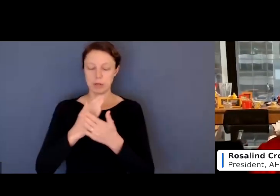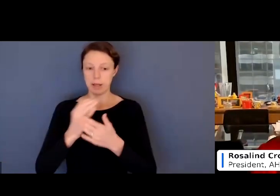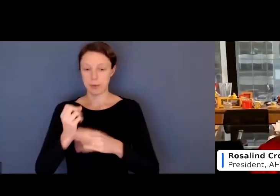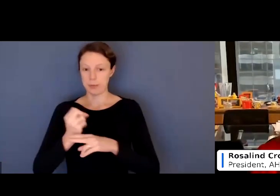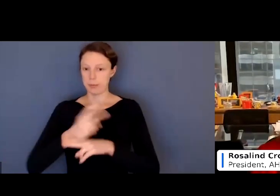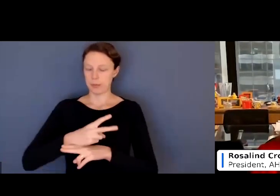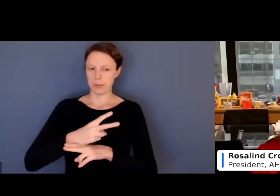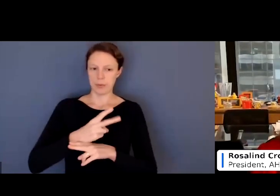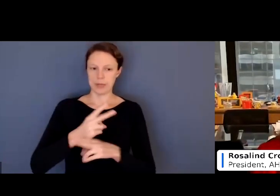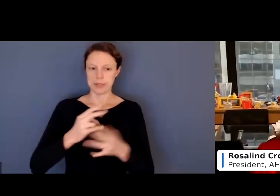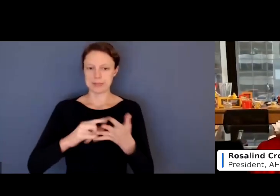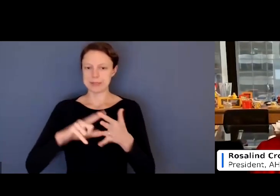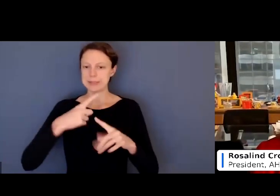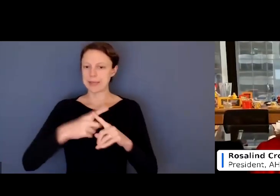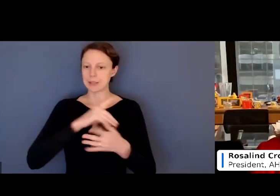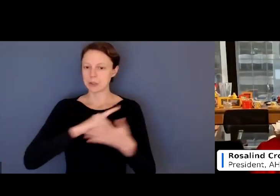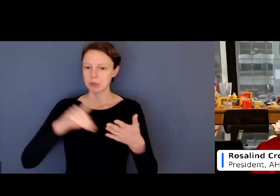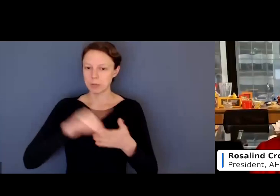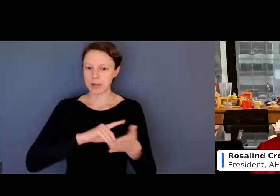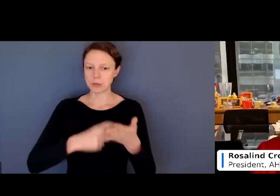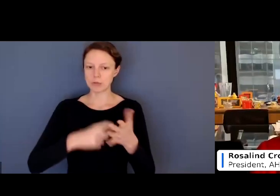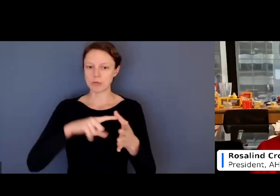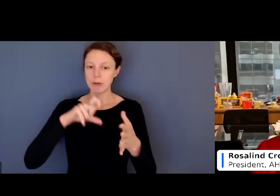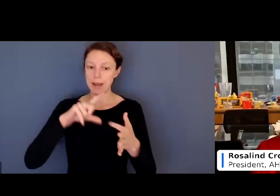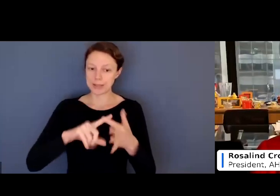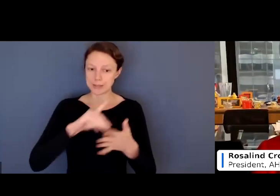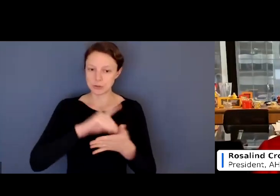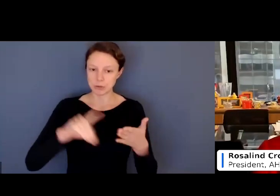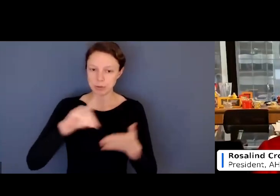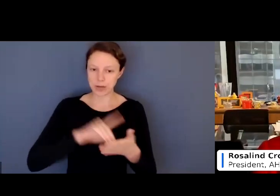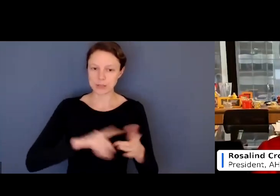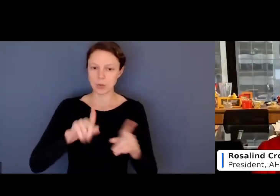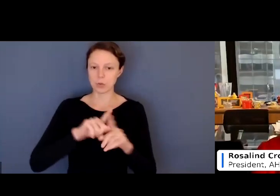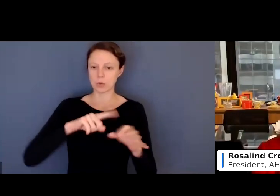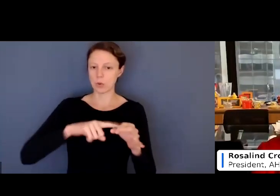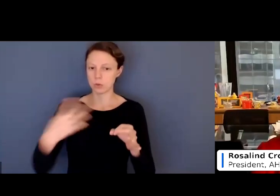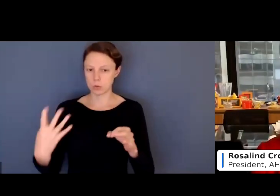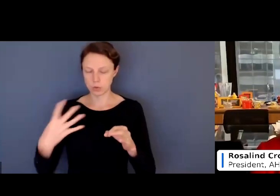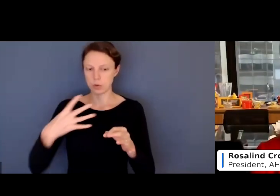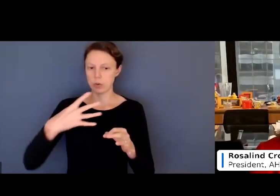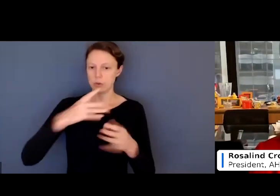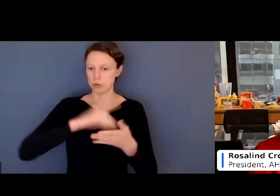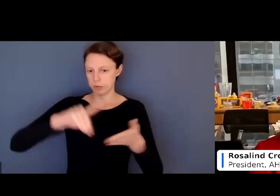racial discrimination and LGBTQ plus discrimination.